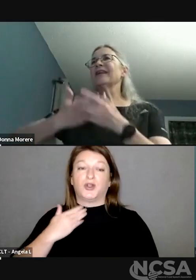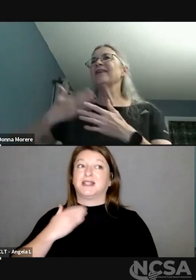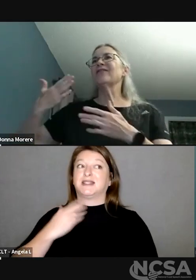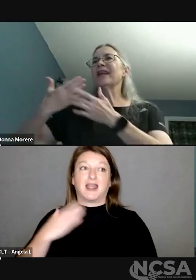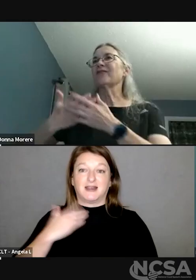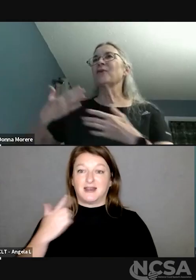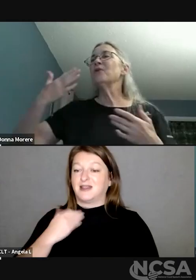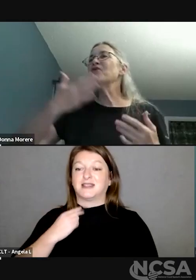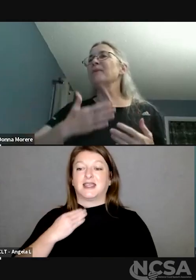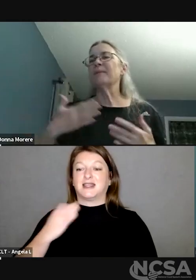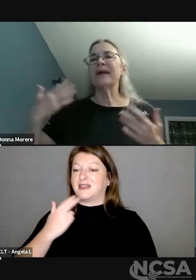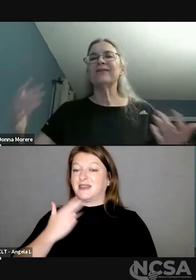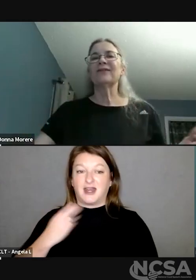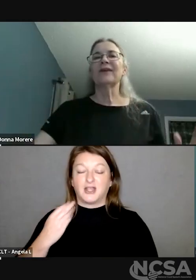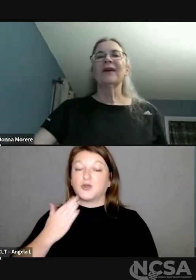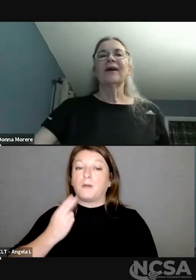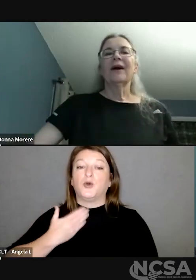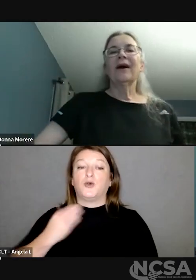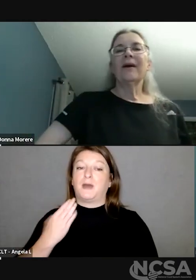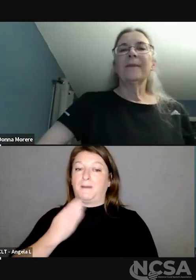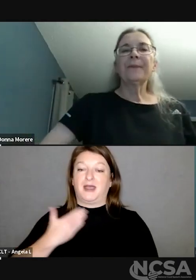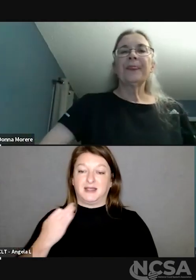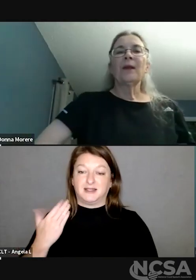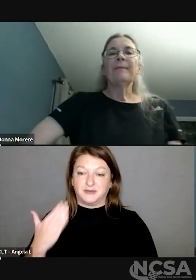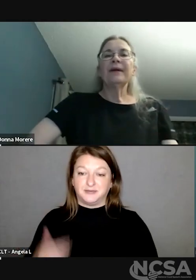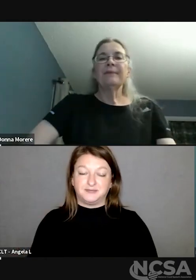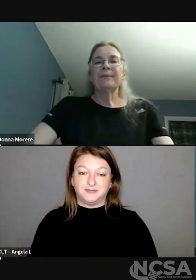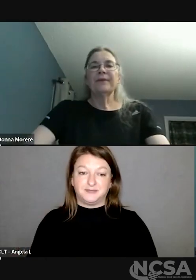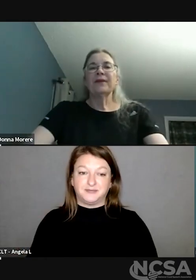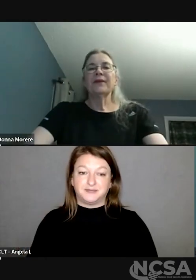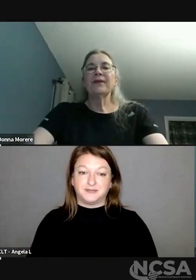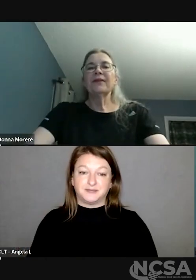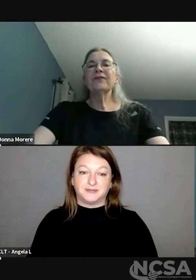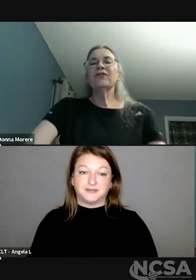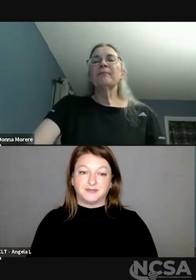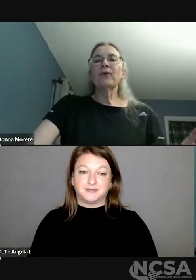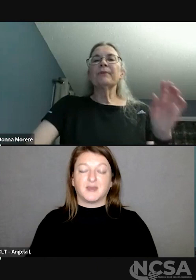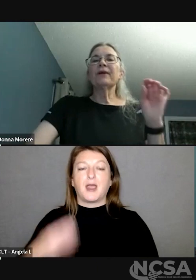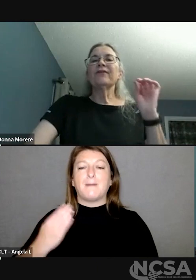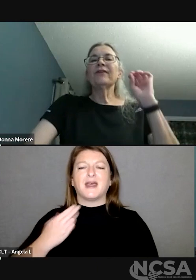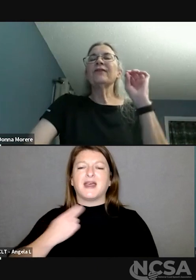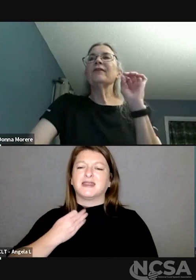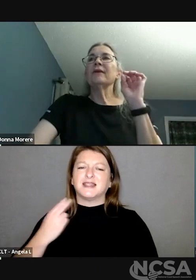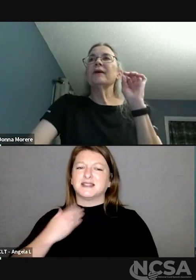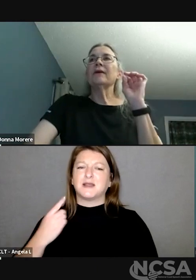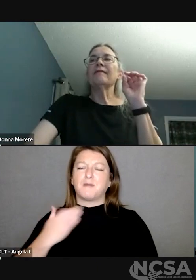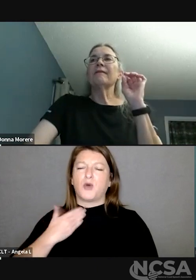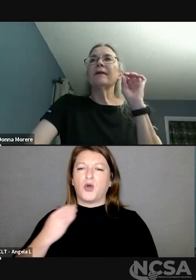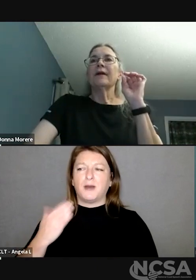It's kinesthetic so movement-based. But this is important because this is